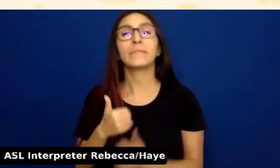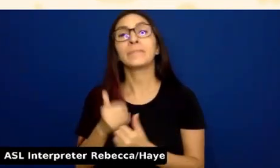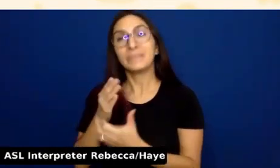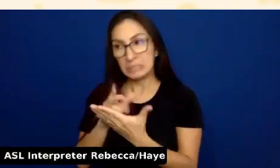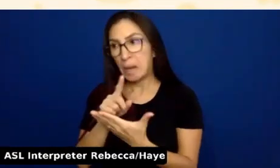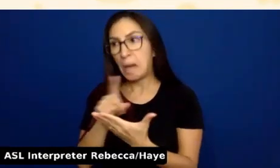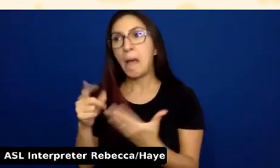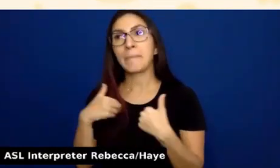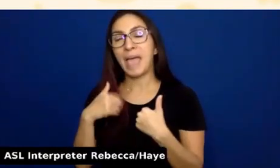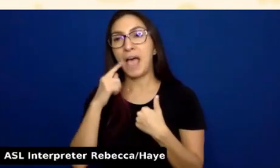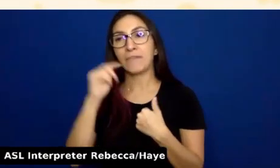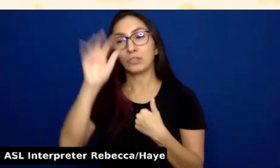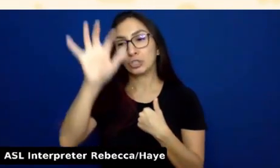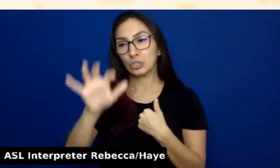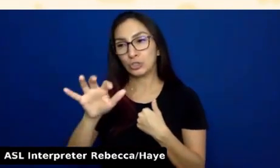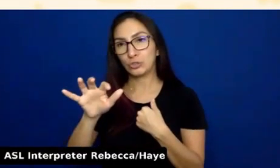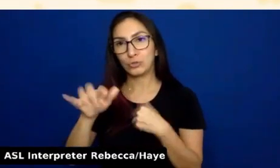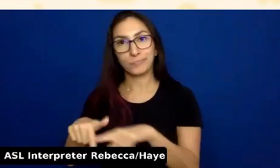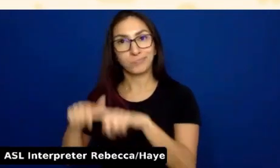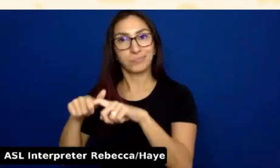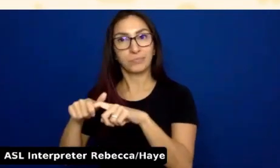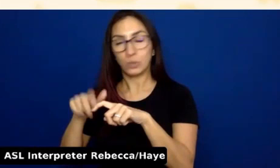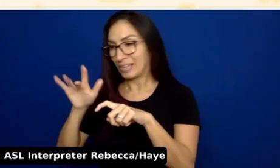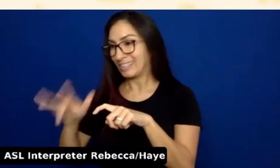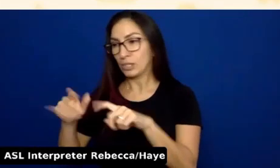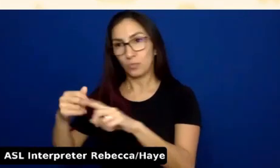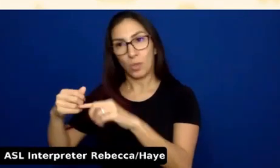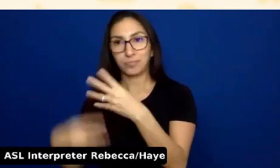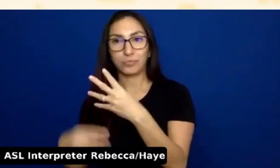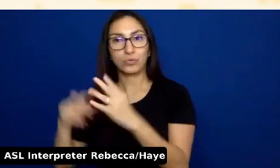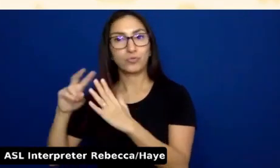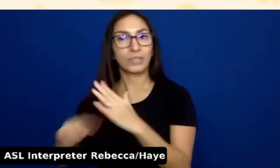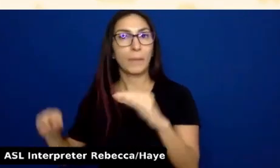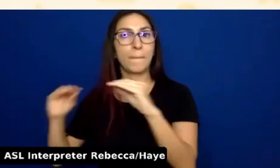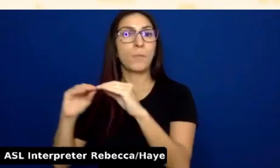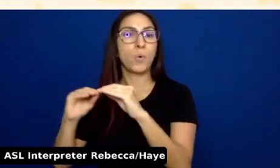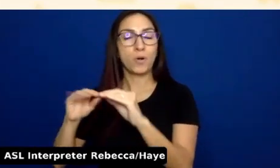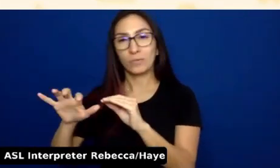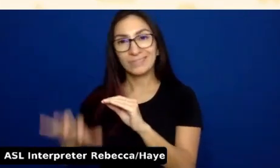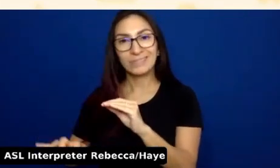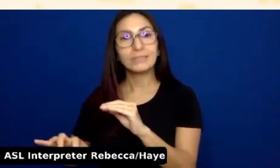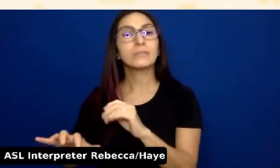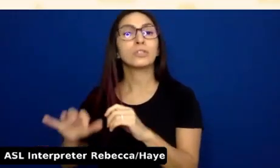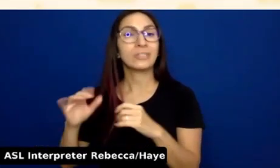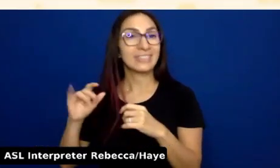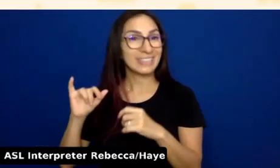But if you were using them, then you would need to show that the links were unique.